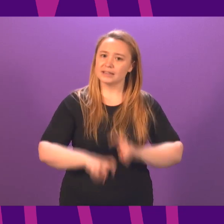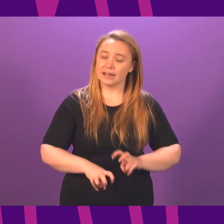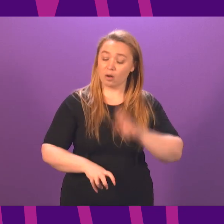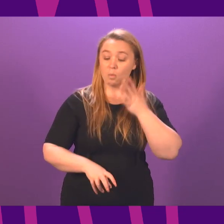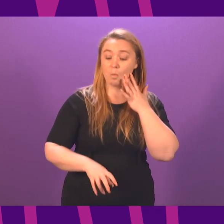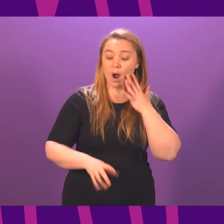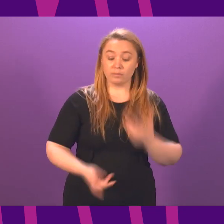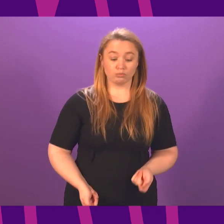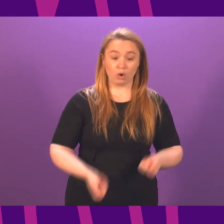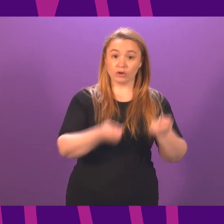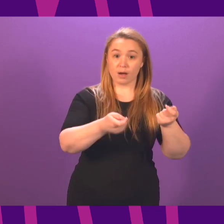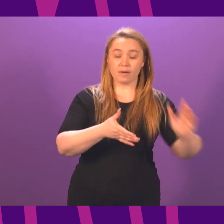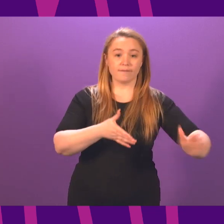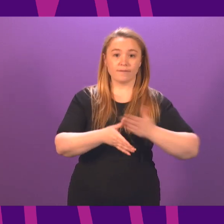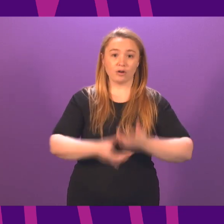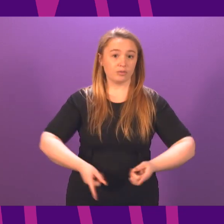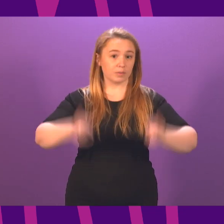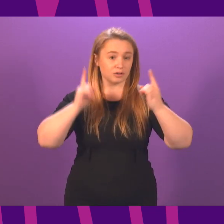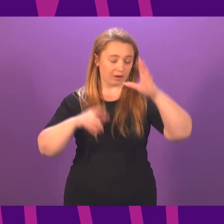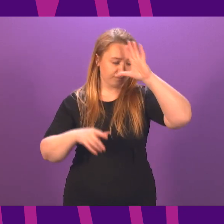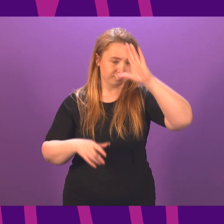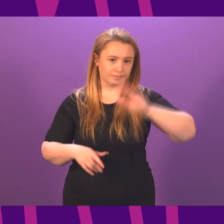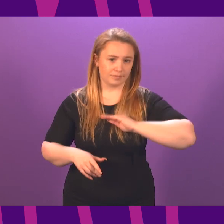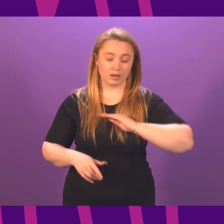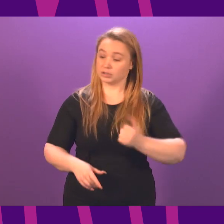the First Minister has told us that it is not her decision to make.